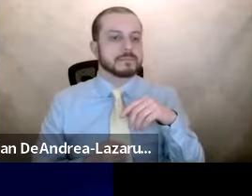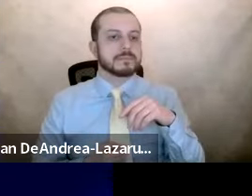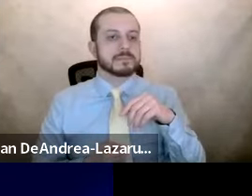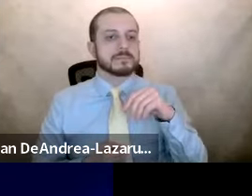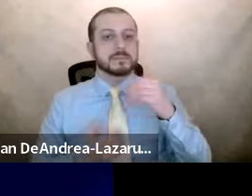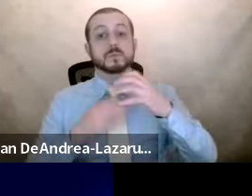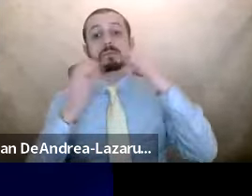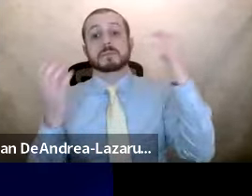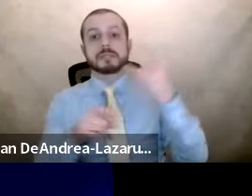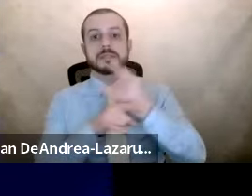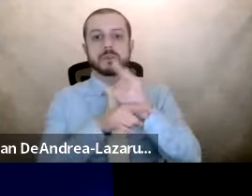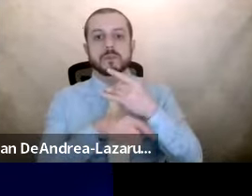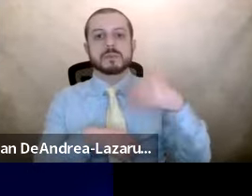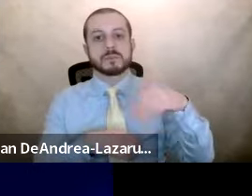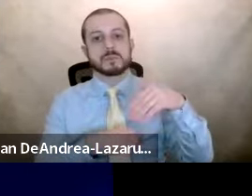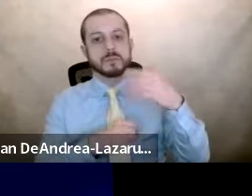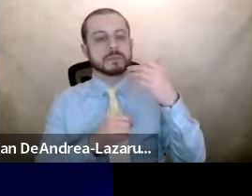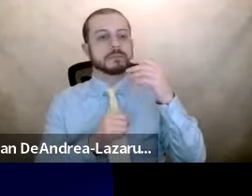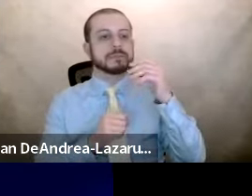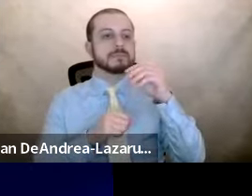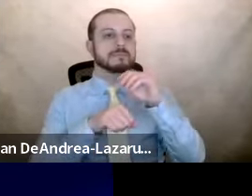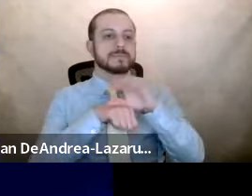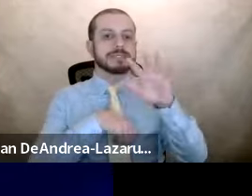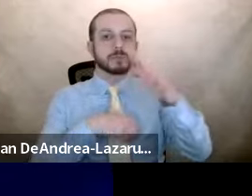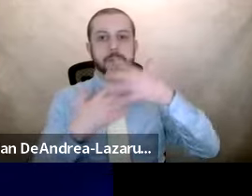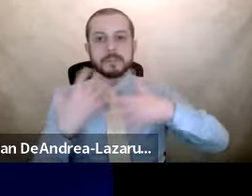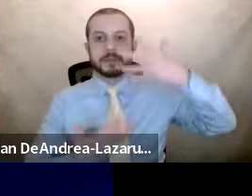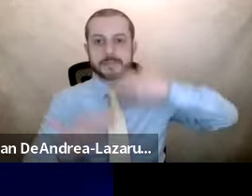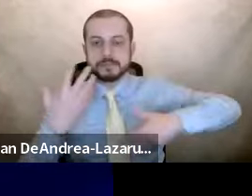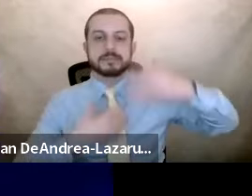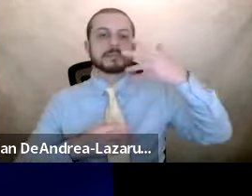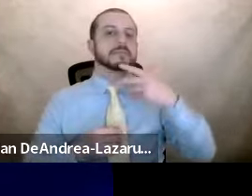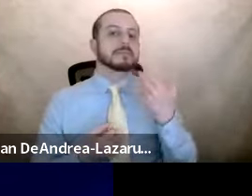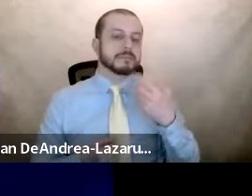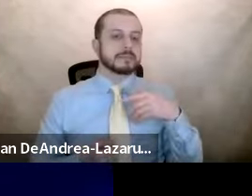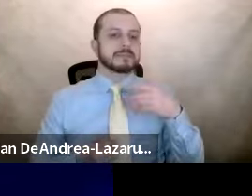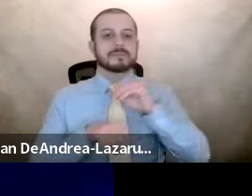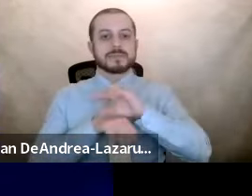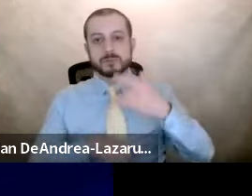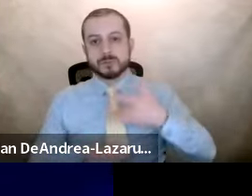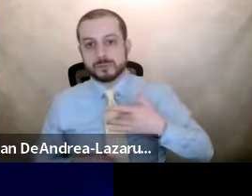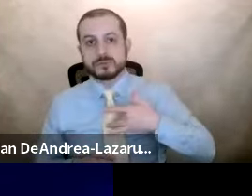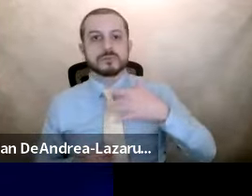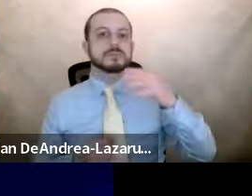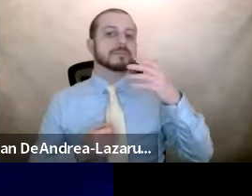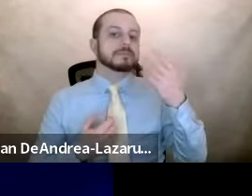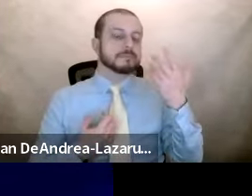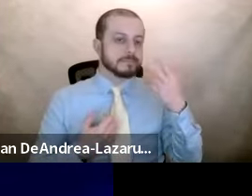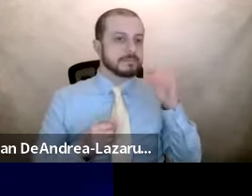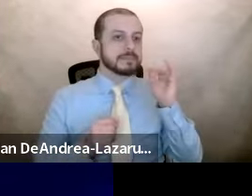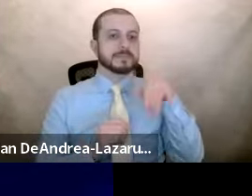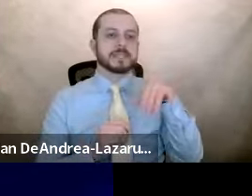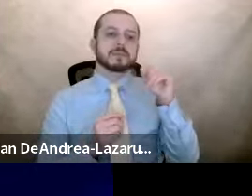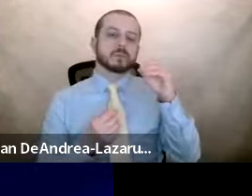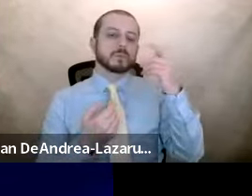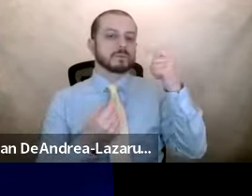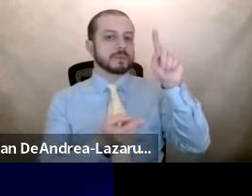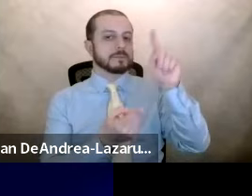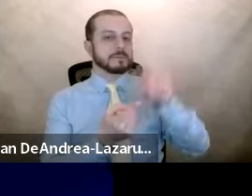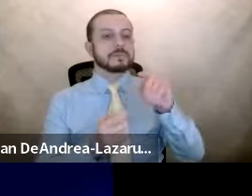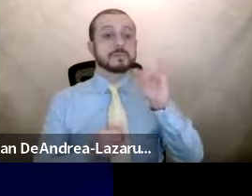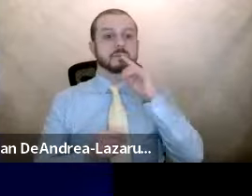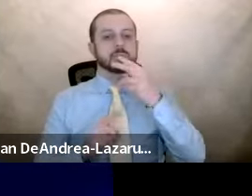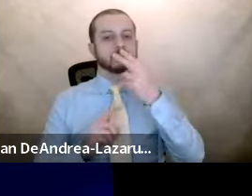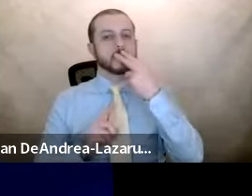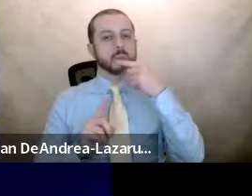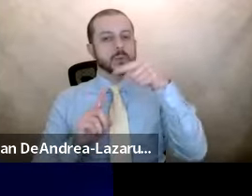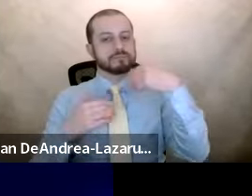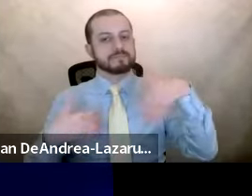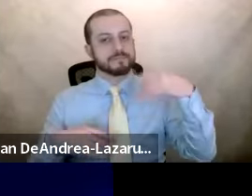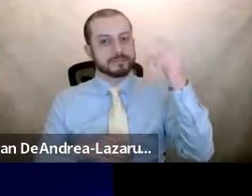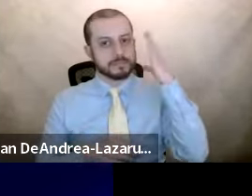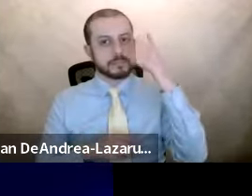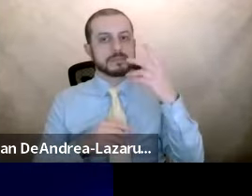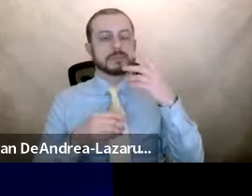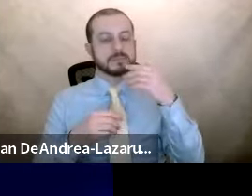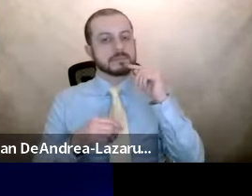of your weight so that you're not feeling like you're exhausted by a flight of stairs.